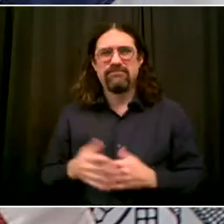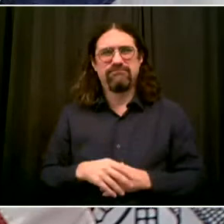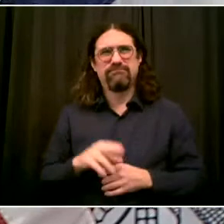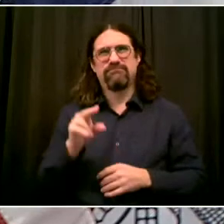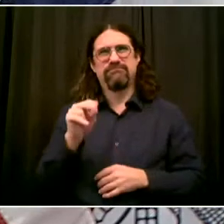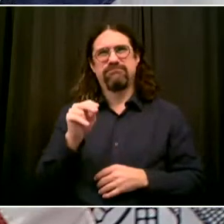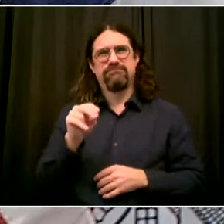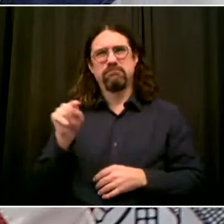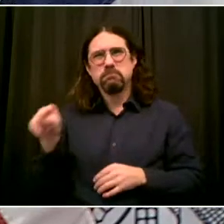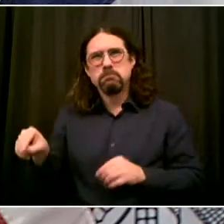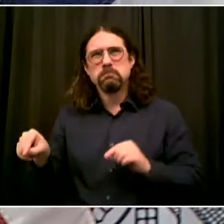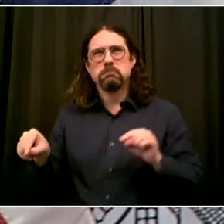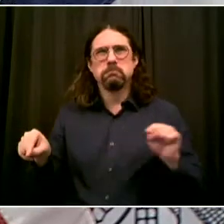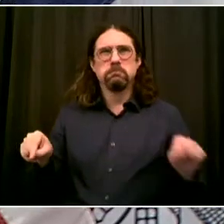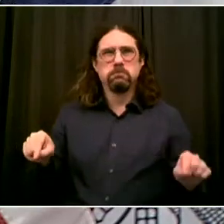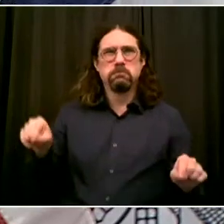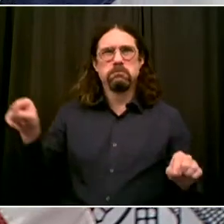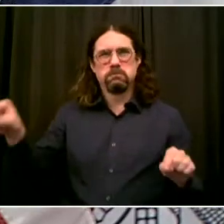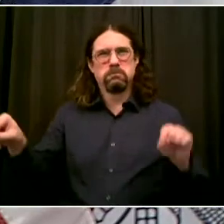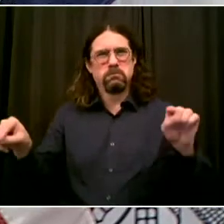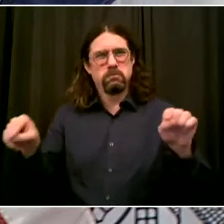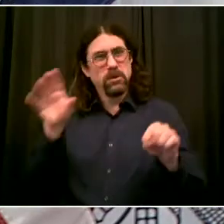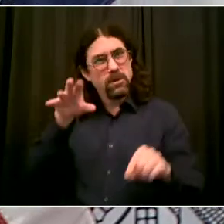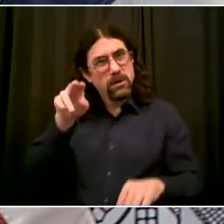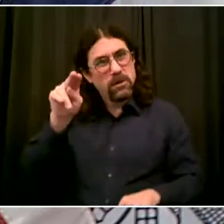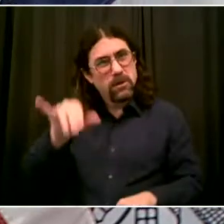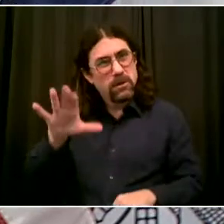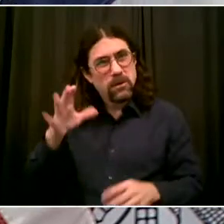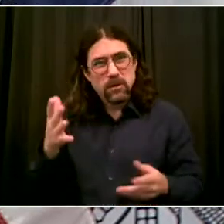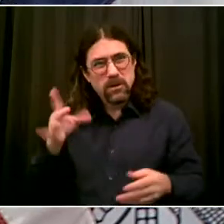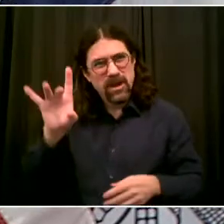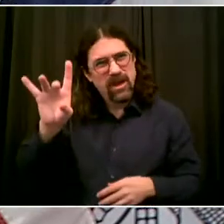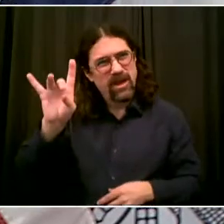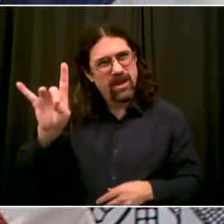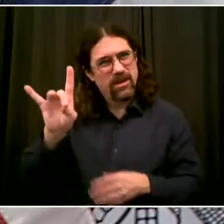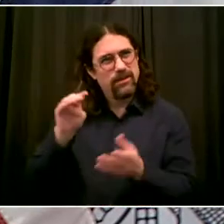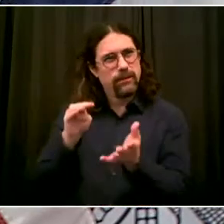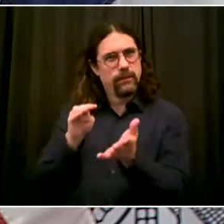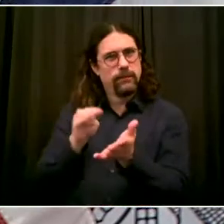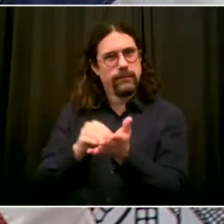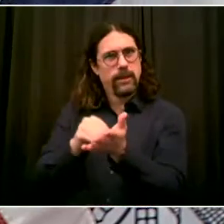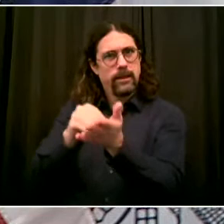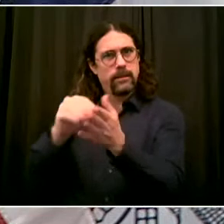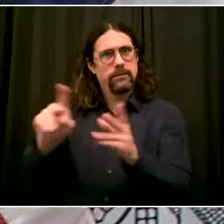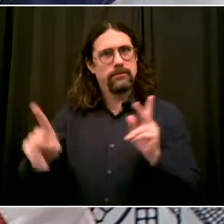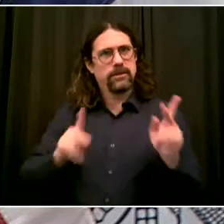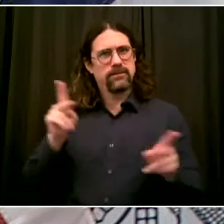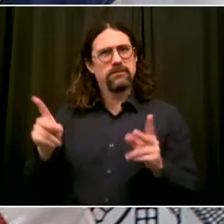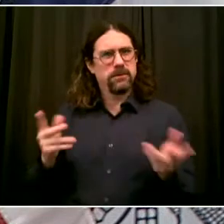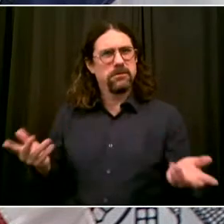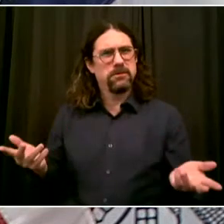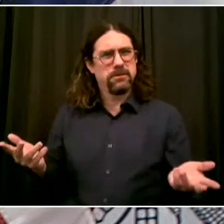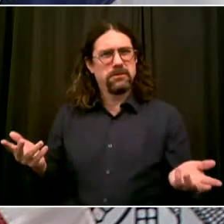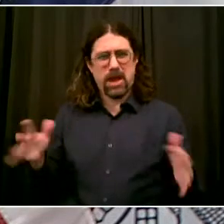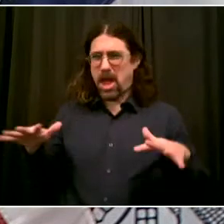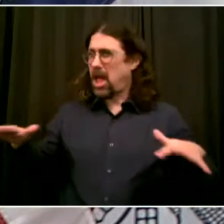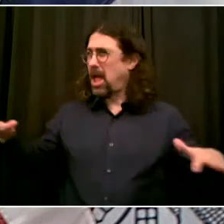IDENTIFY THINGS AND D TAC N OTHEM QUICKLY. W NBC.